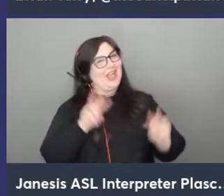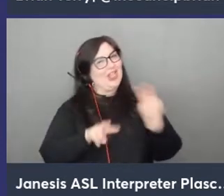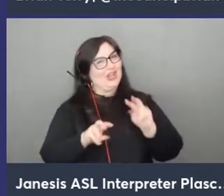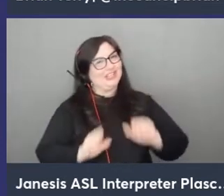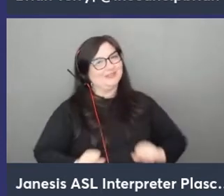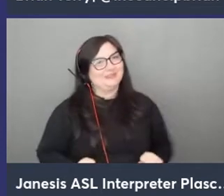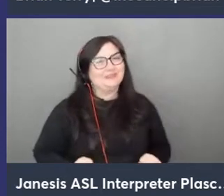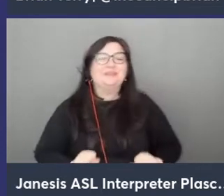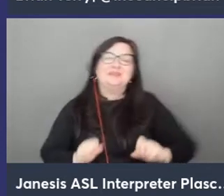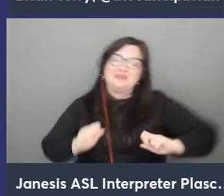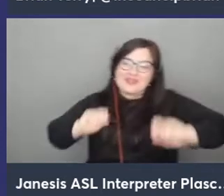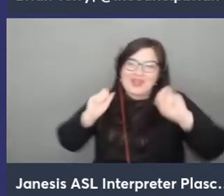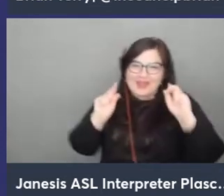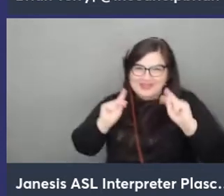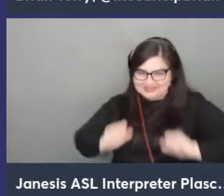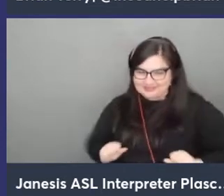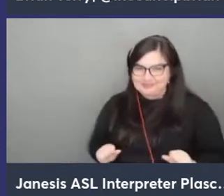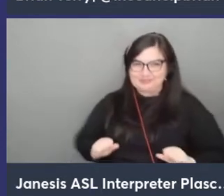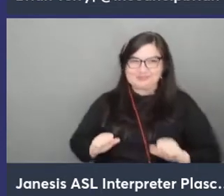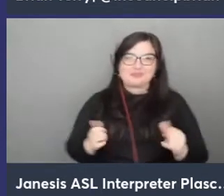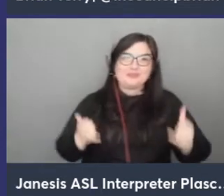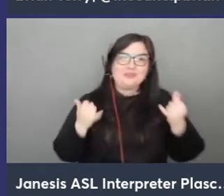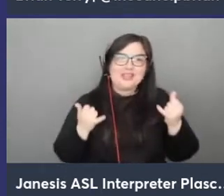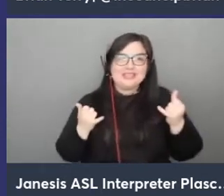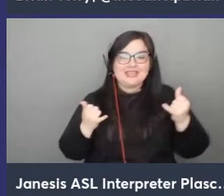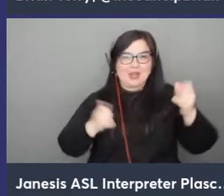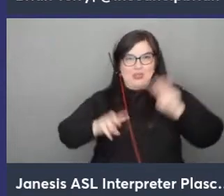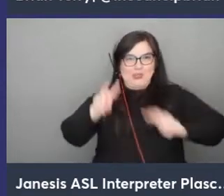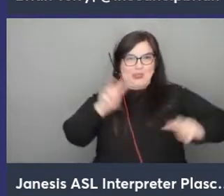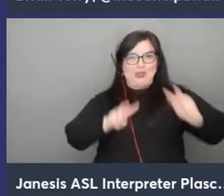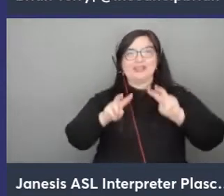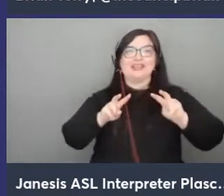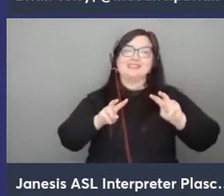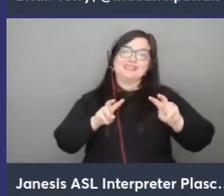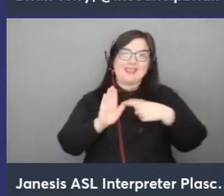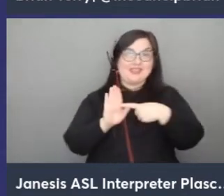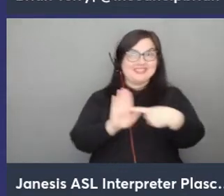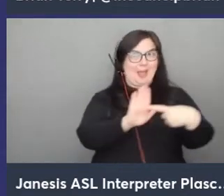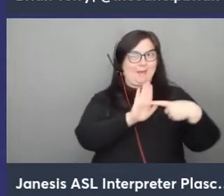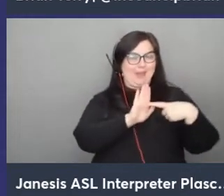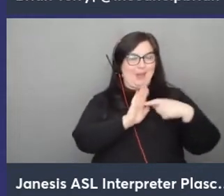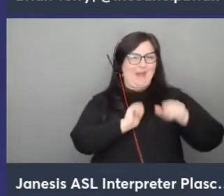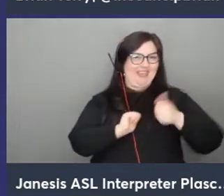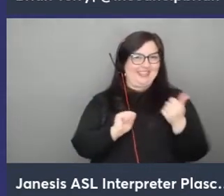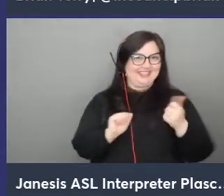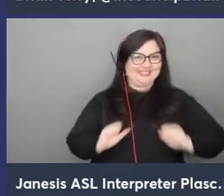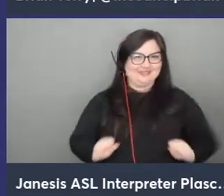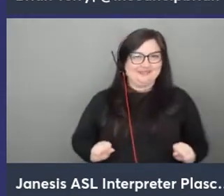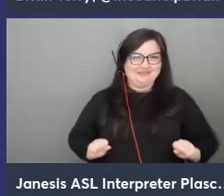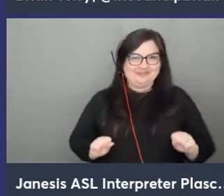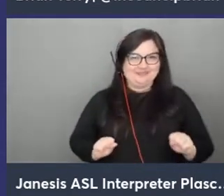All right, so let's look at our other demo. So, all right, cool.